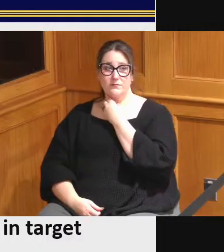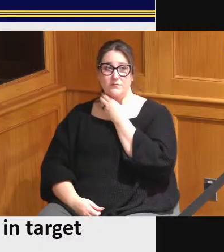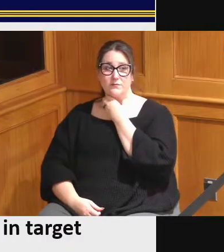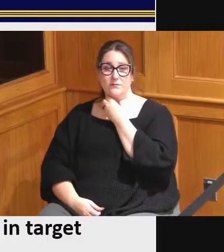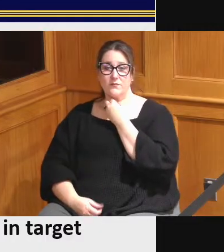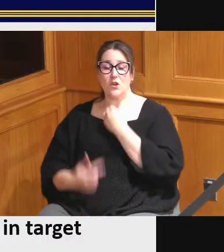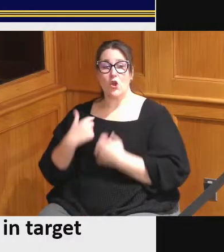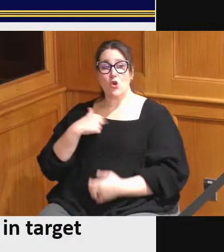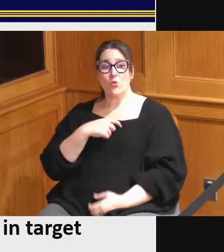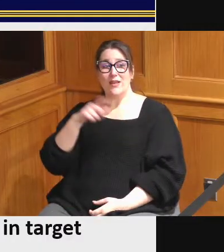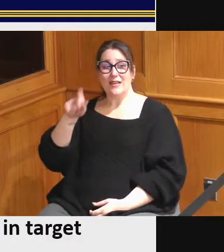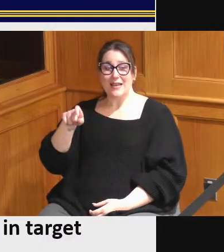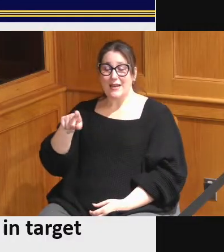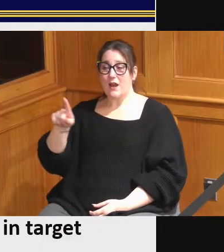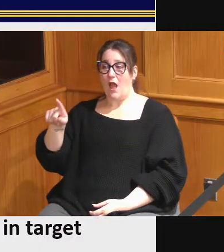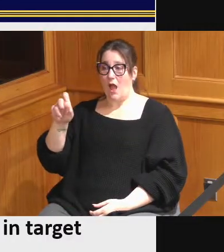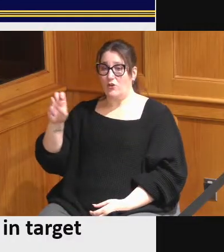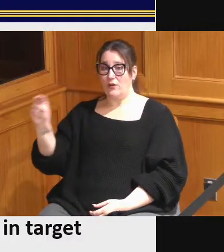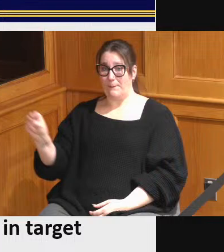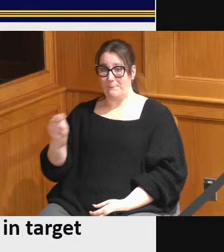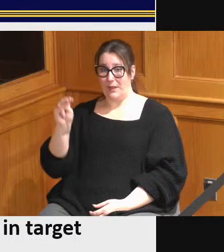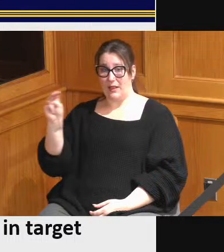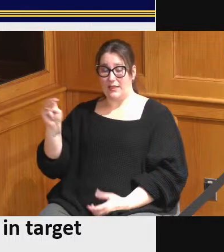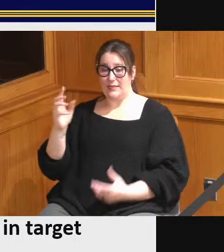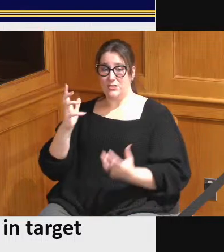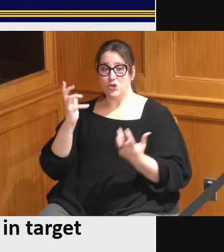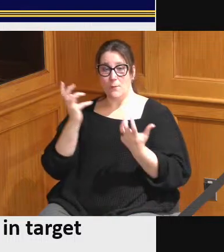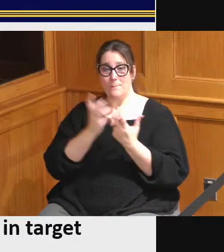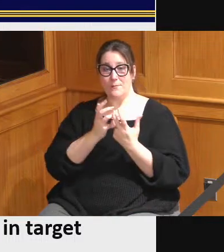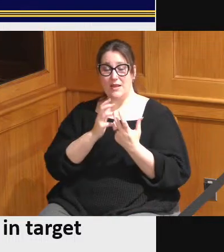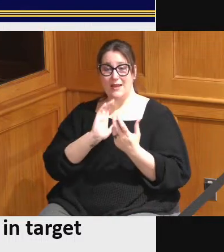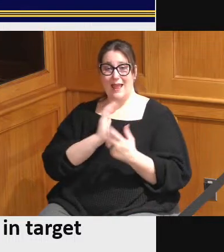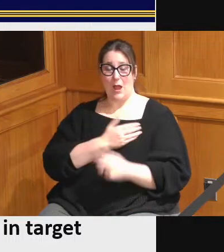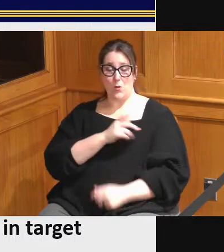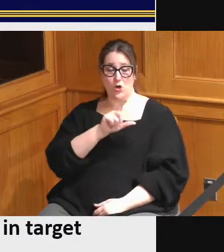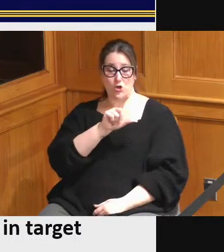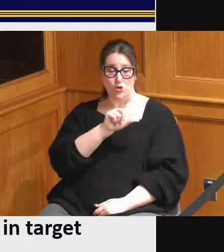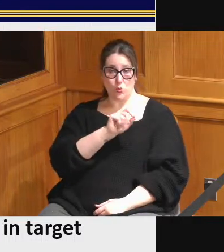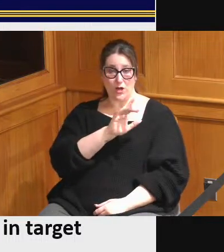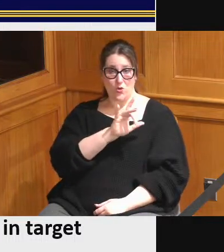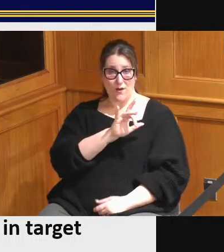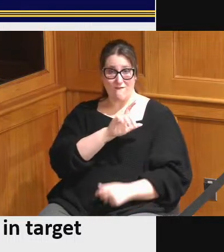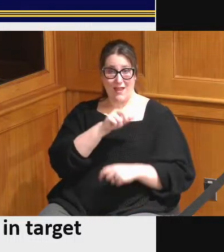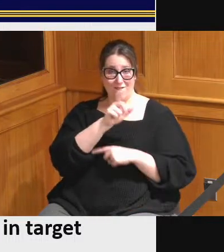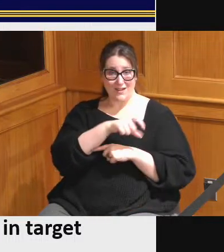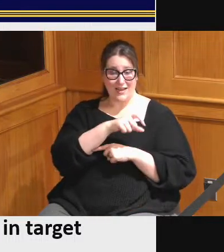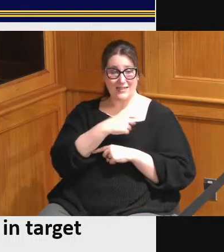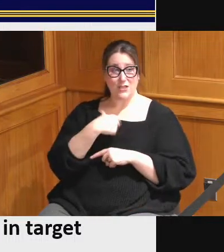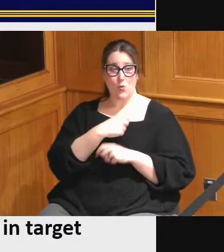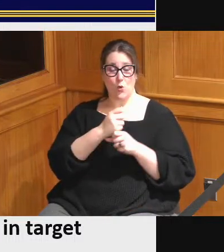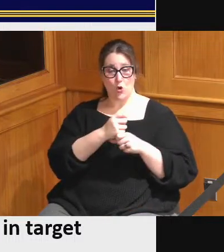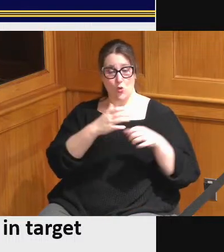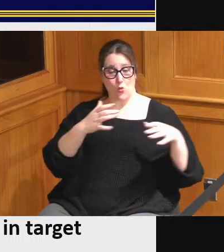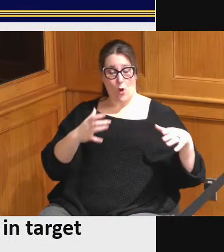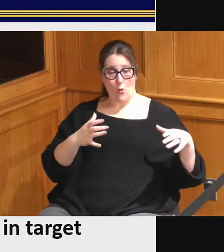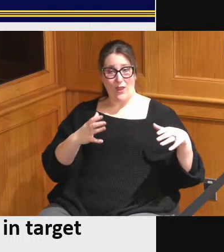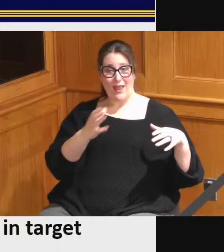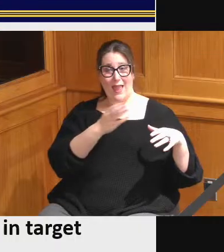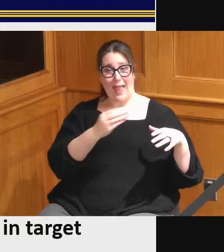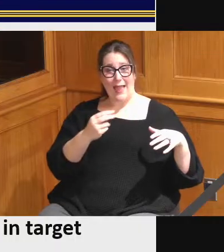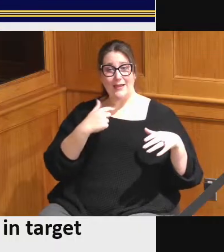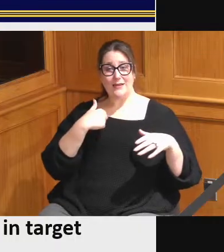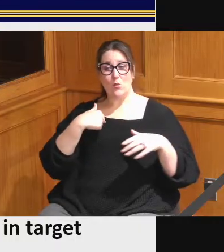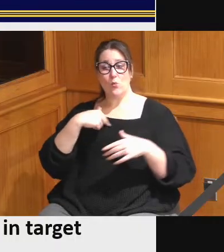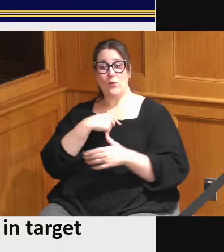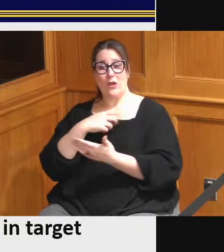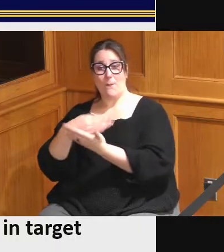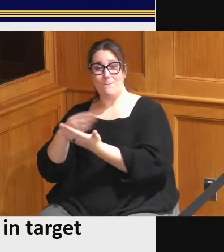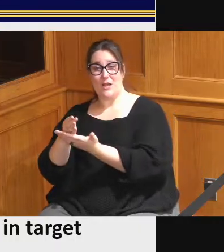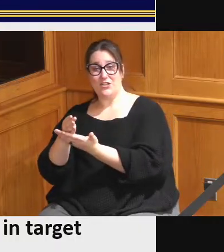a 100 million to meet our 2025 me needs. We're growing and we're budgeted right at the moment